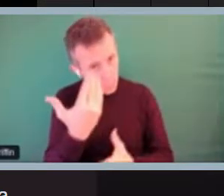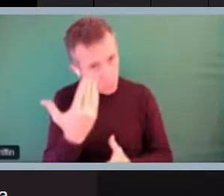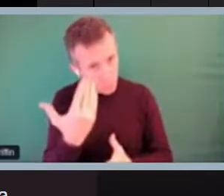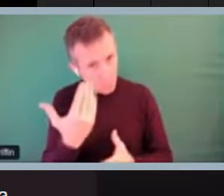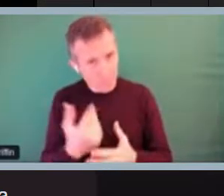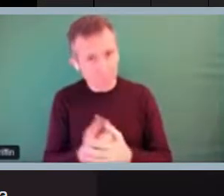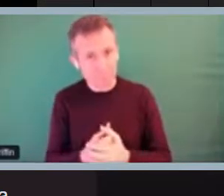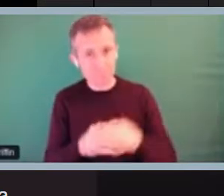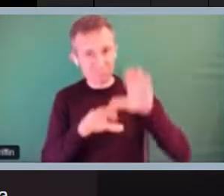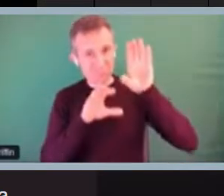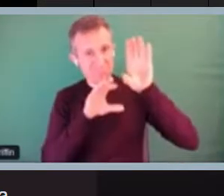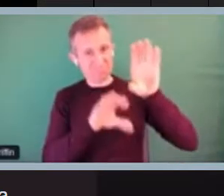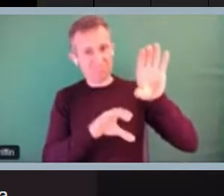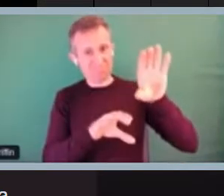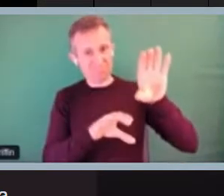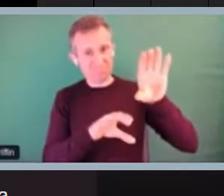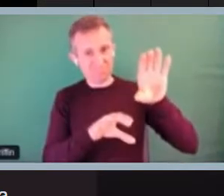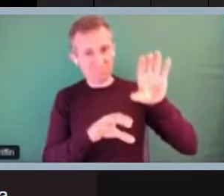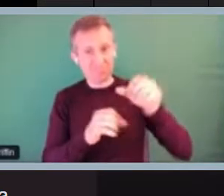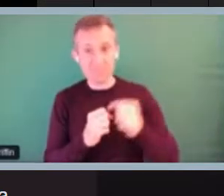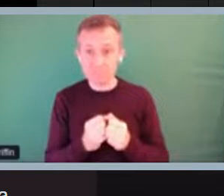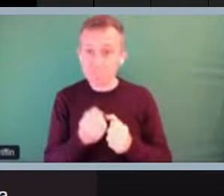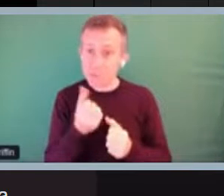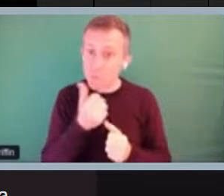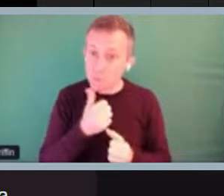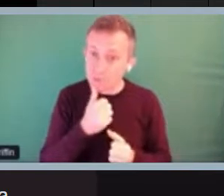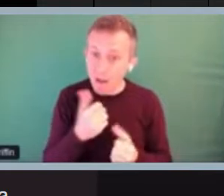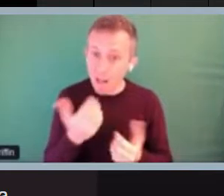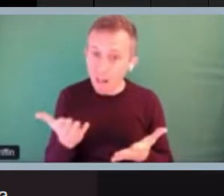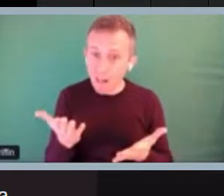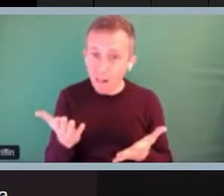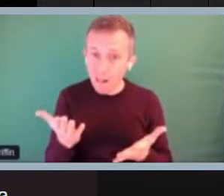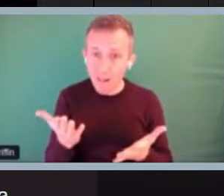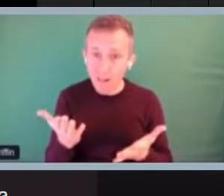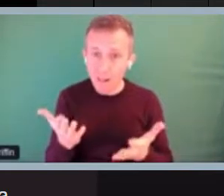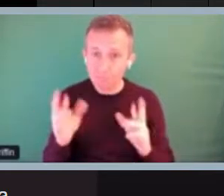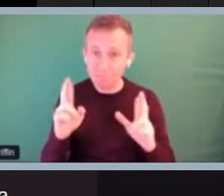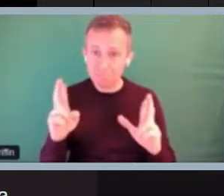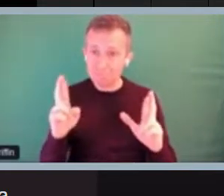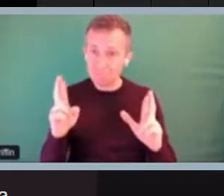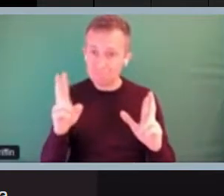I'm hoping that approaches like this can help to both find new combinations that we might